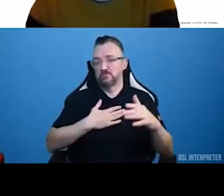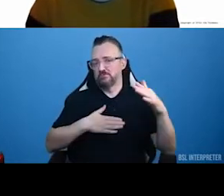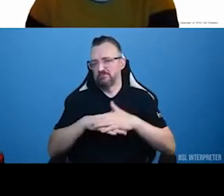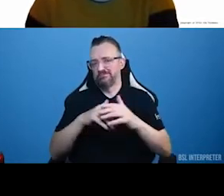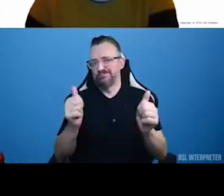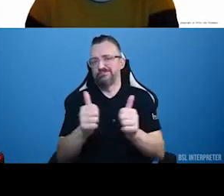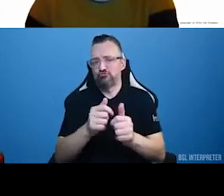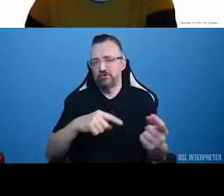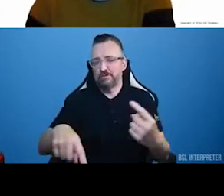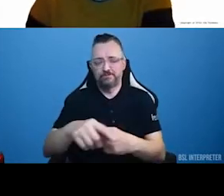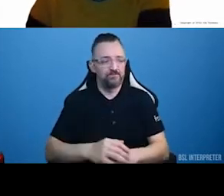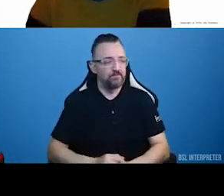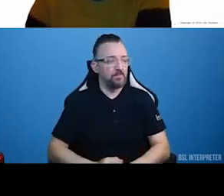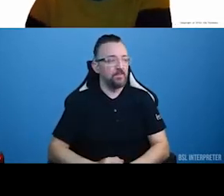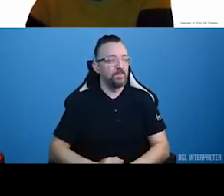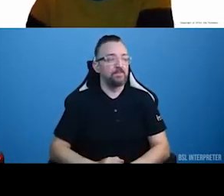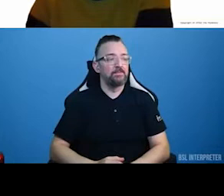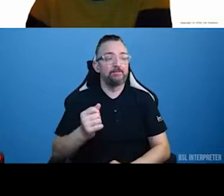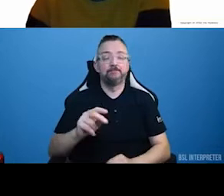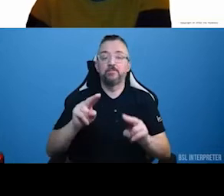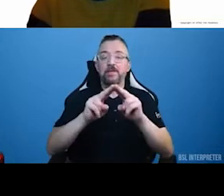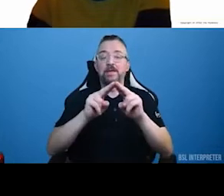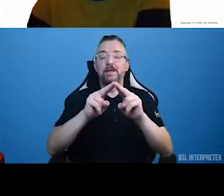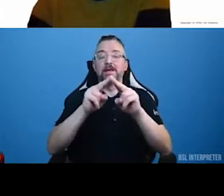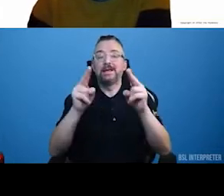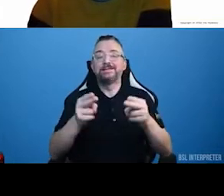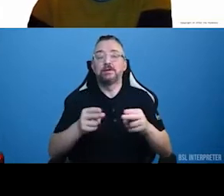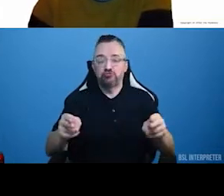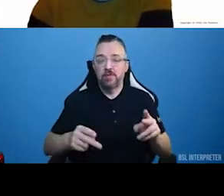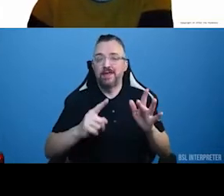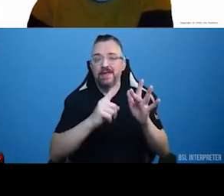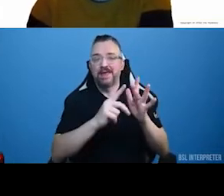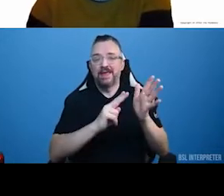We also had young people as part of International Inuit Day. So this was a series of young people